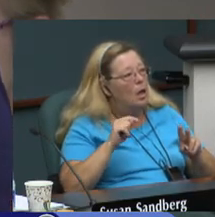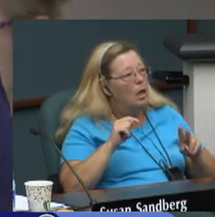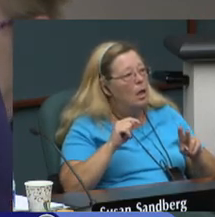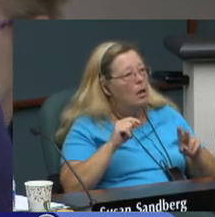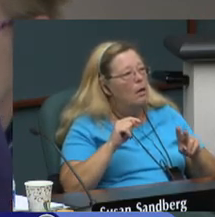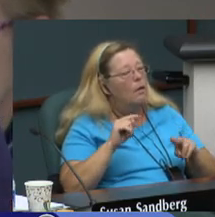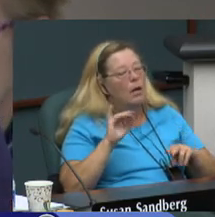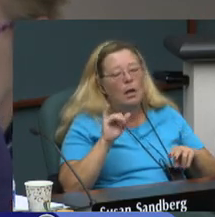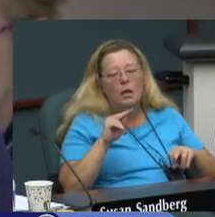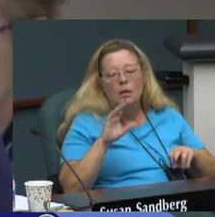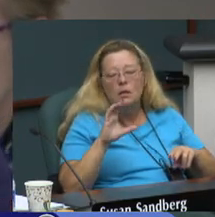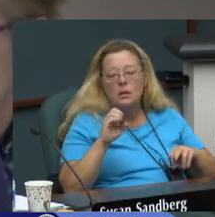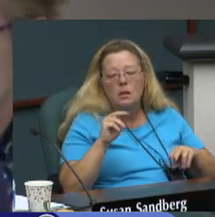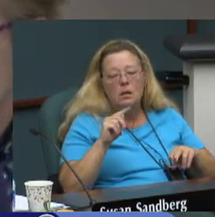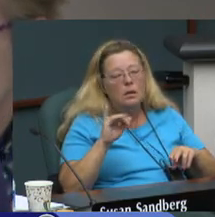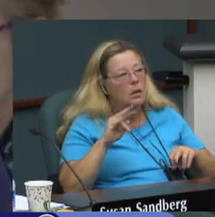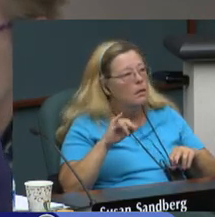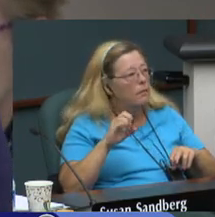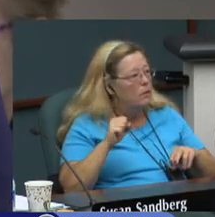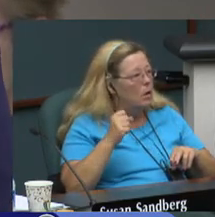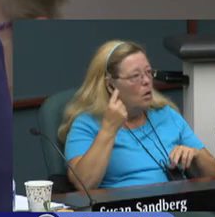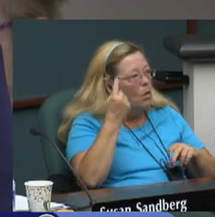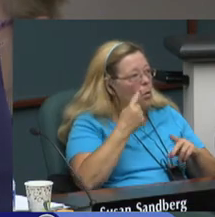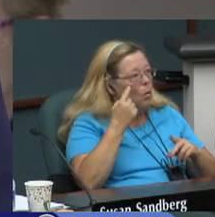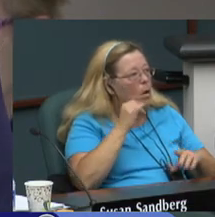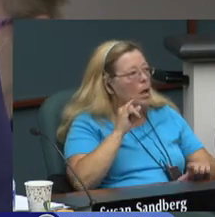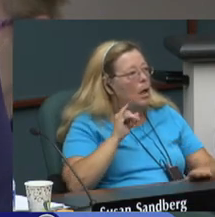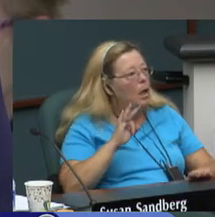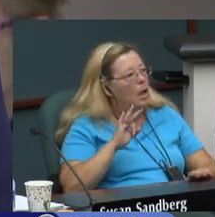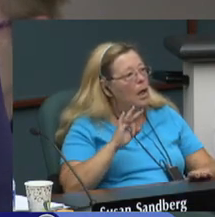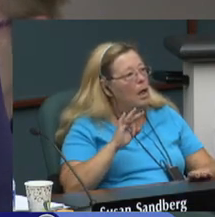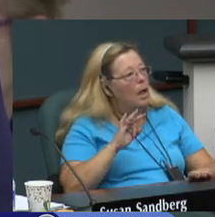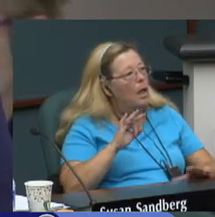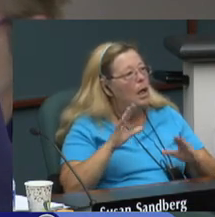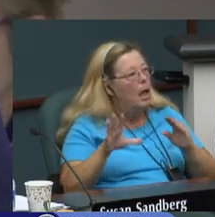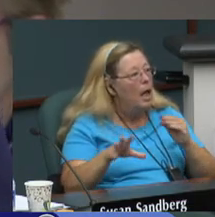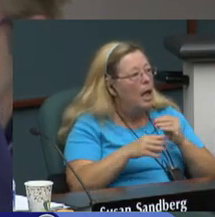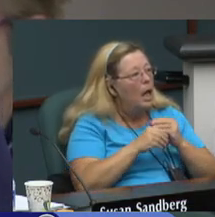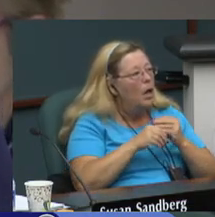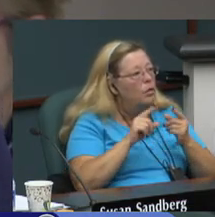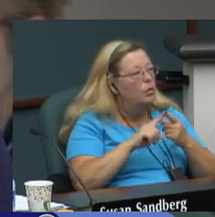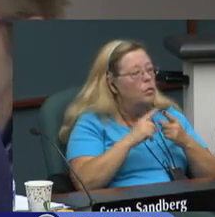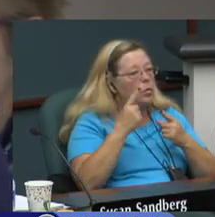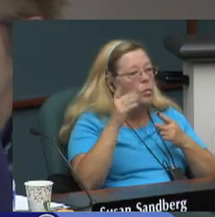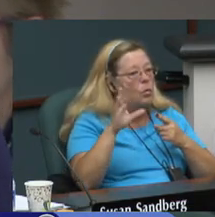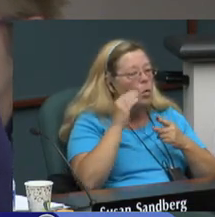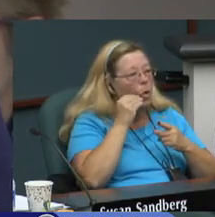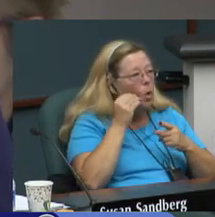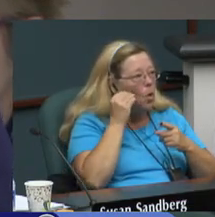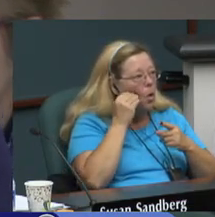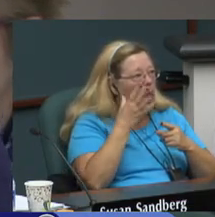and I'm wondering if someone added on to their home and wanted to build an